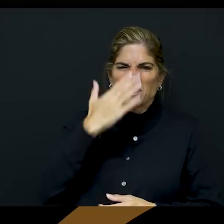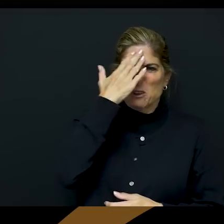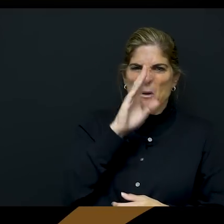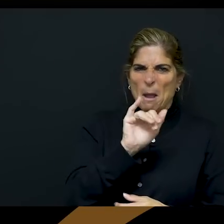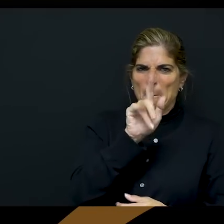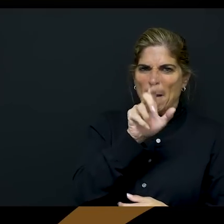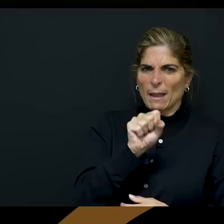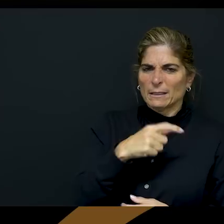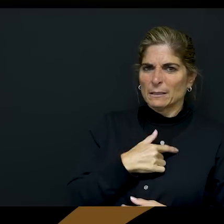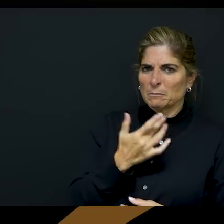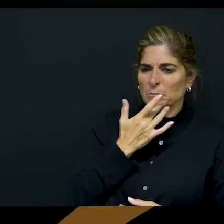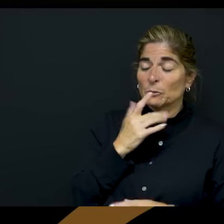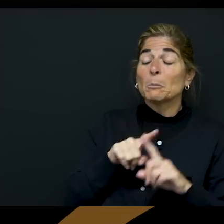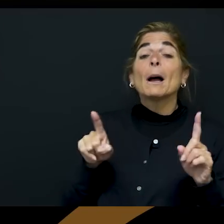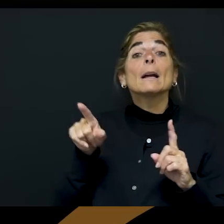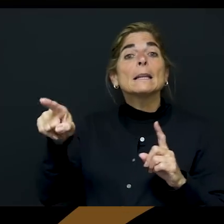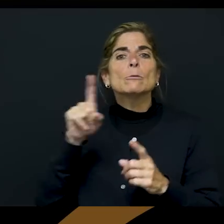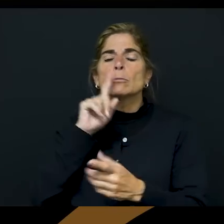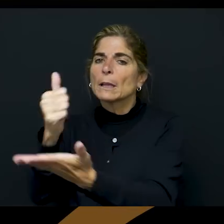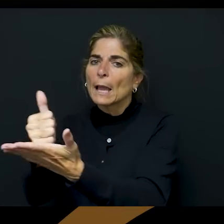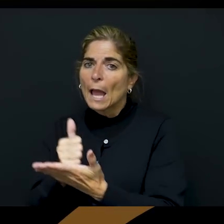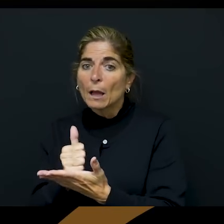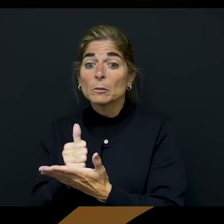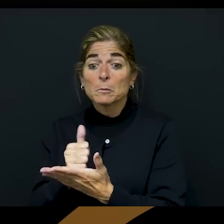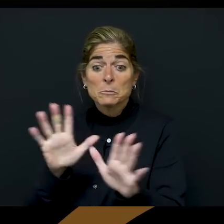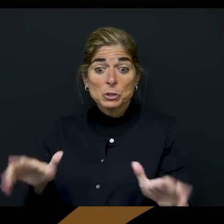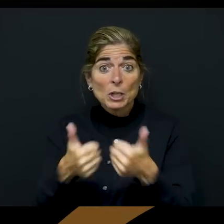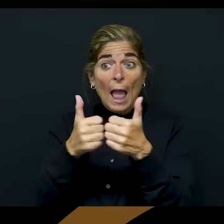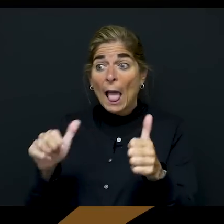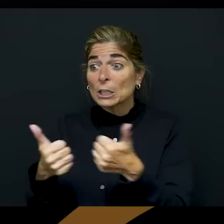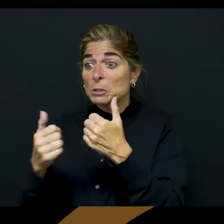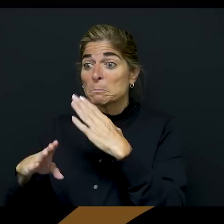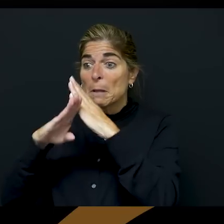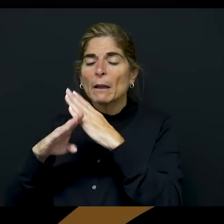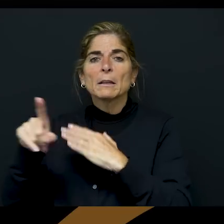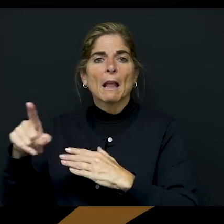So alongside Joe, I've experienced both my biggest wins and my biggest challenges.